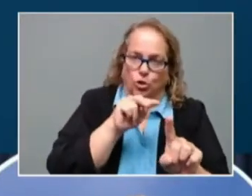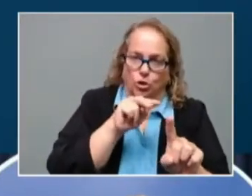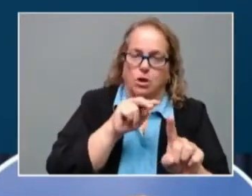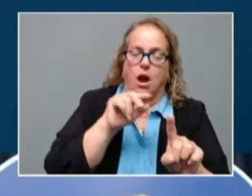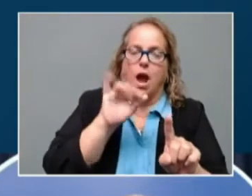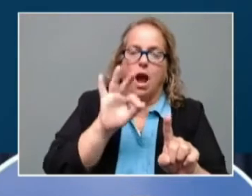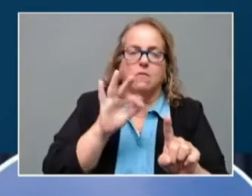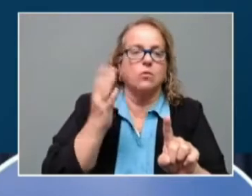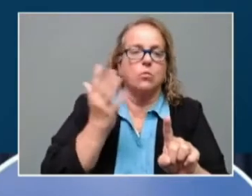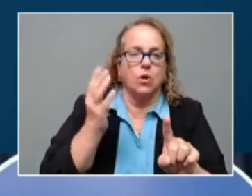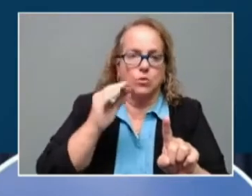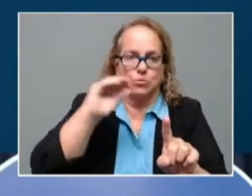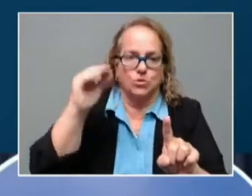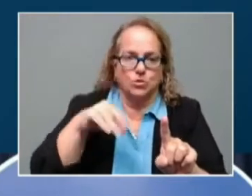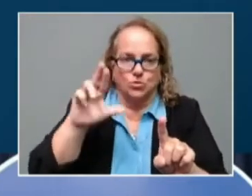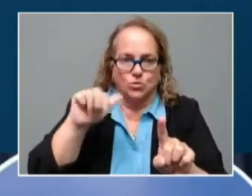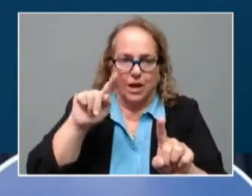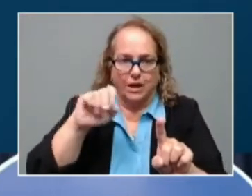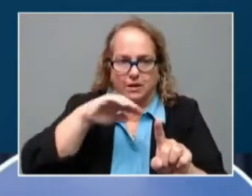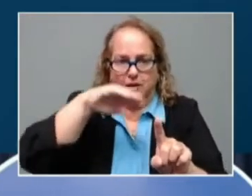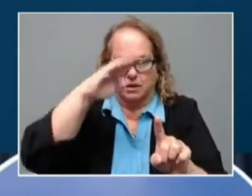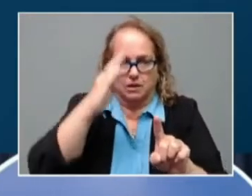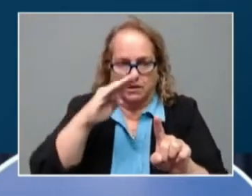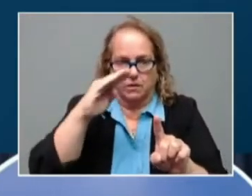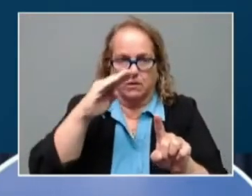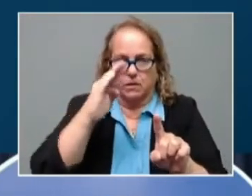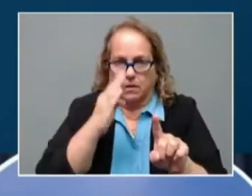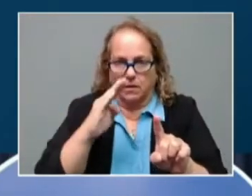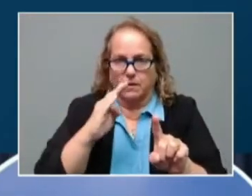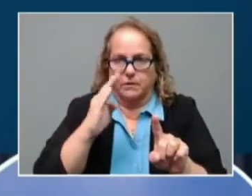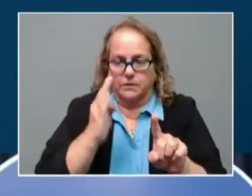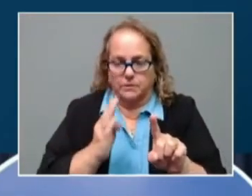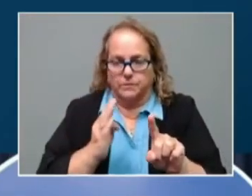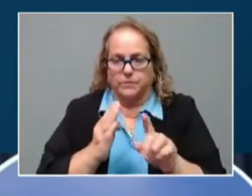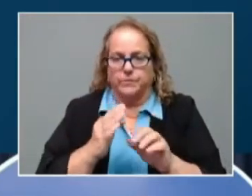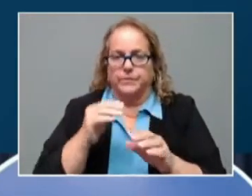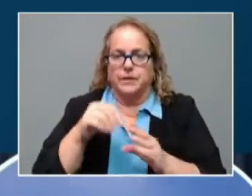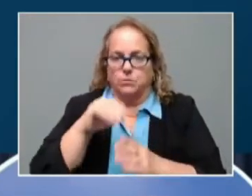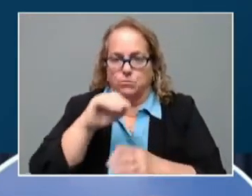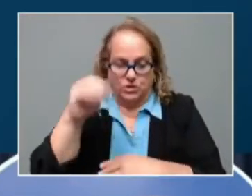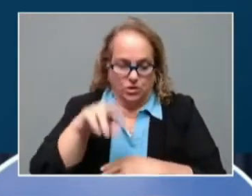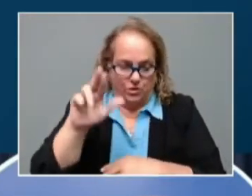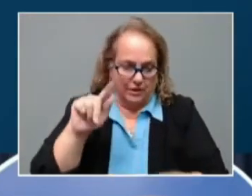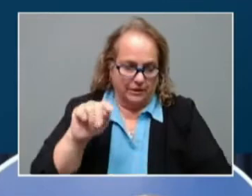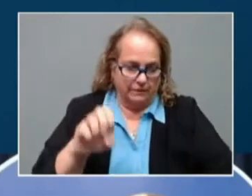the decline that we're seeing in positivity uh Next one we hope